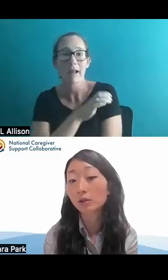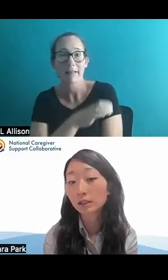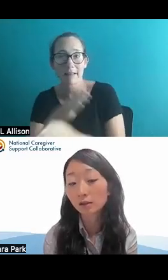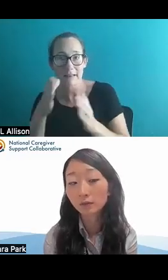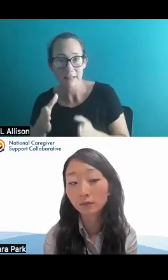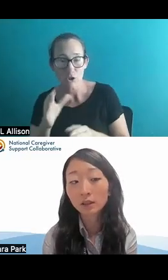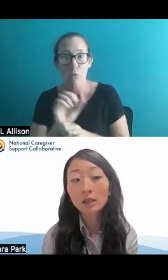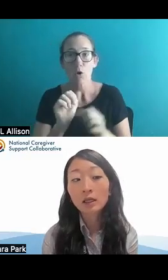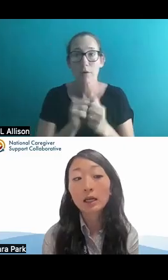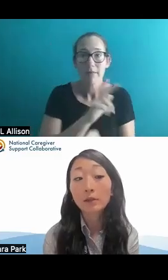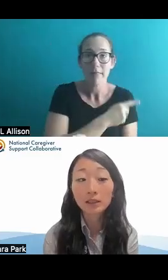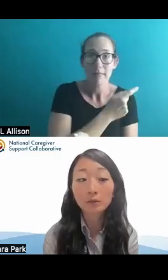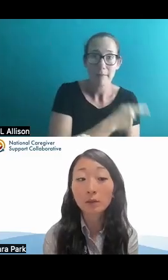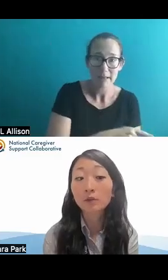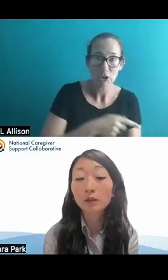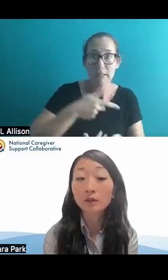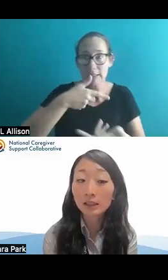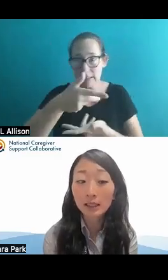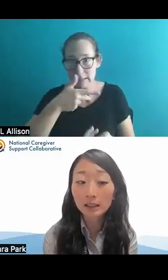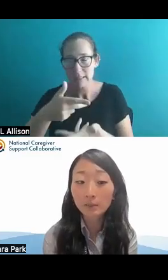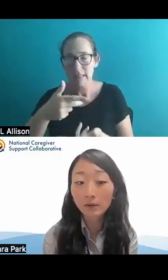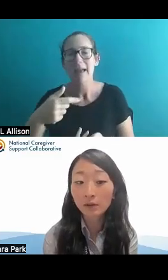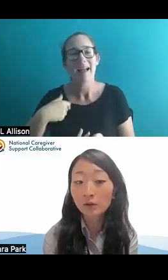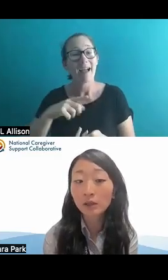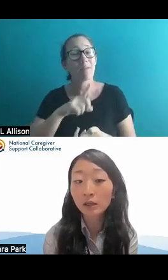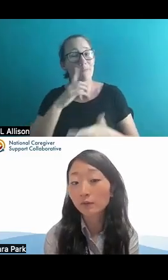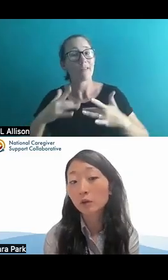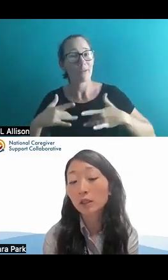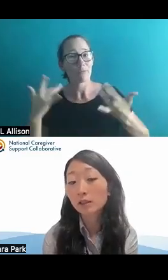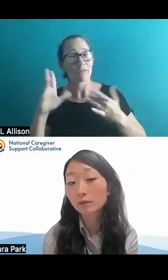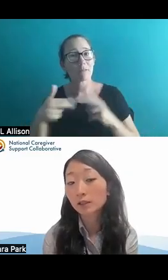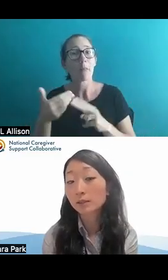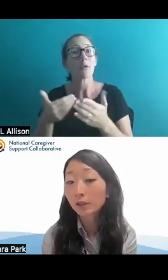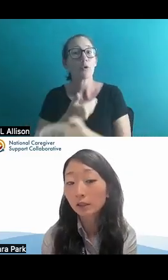herself. But this is where I'm really excited about the new caregiver training services billing